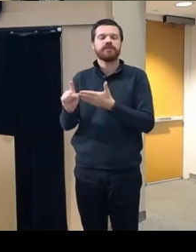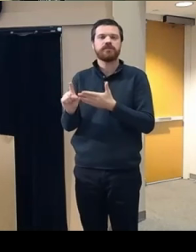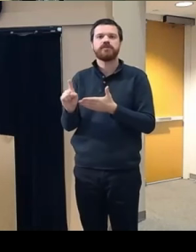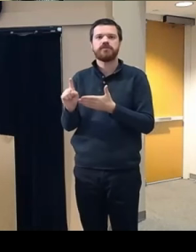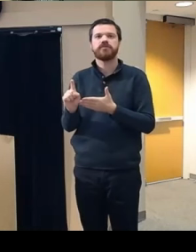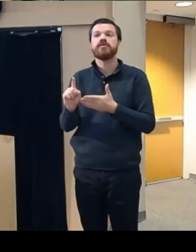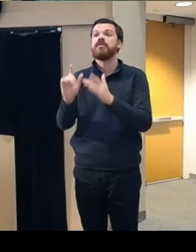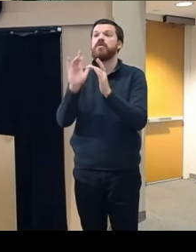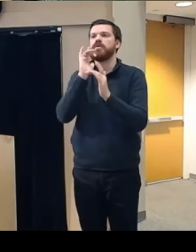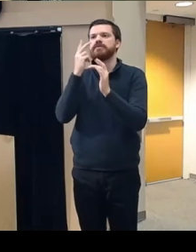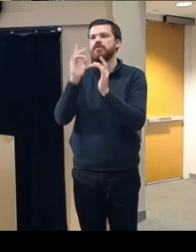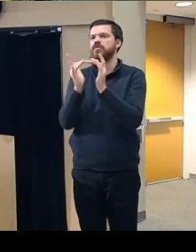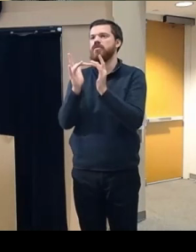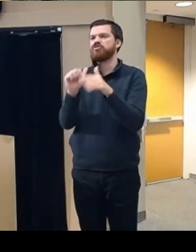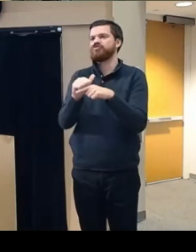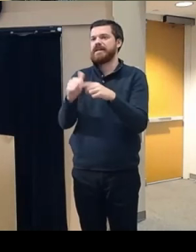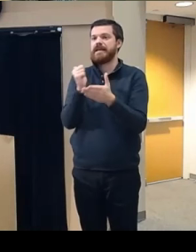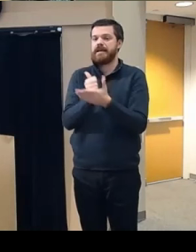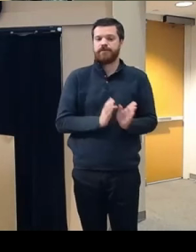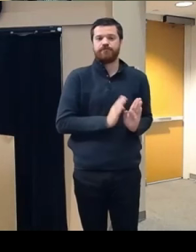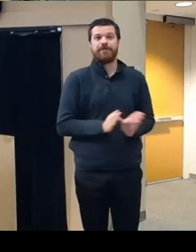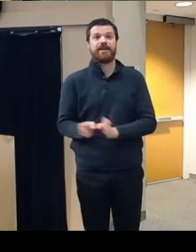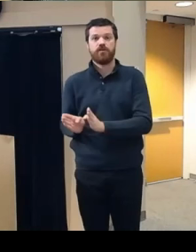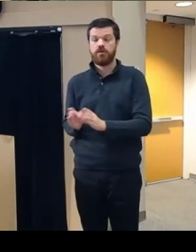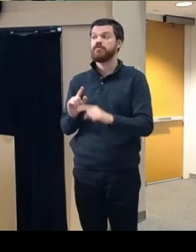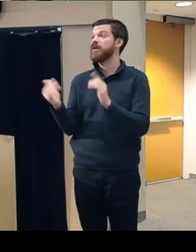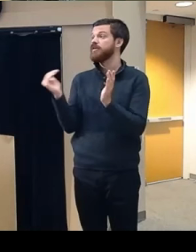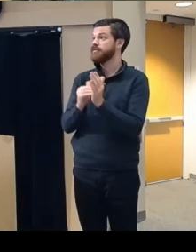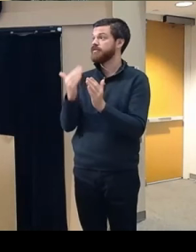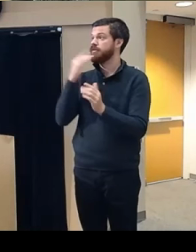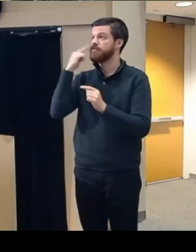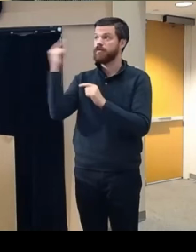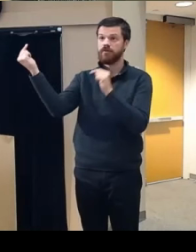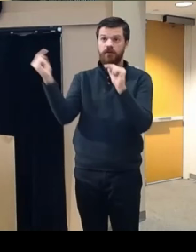online training to get you prepared um but again thank you all for joining us and if any